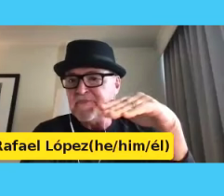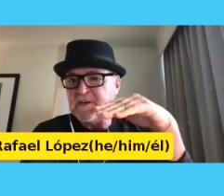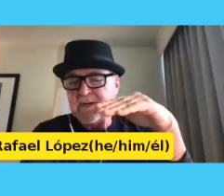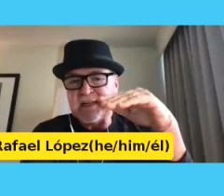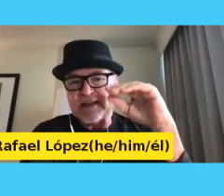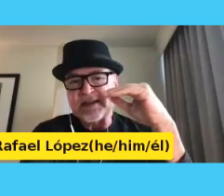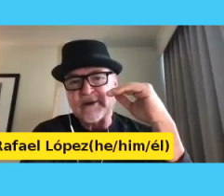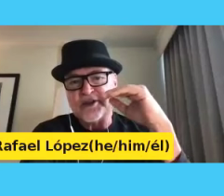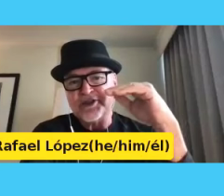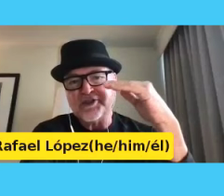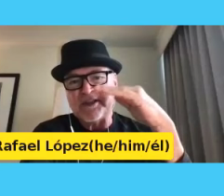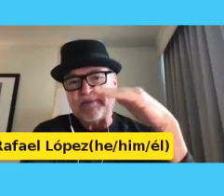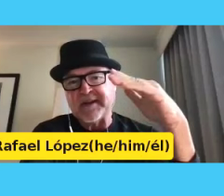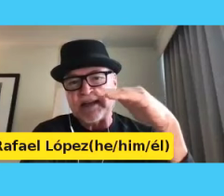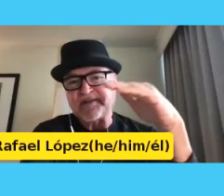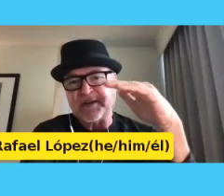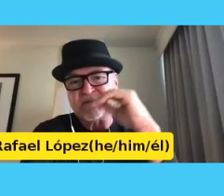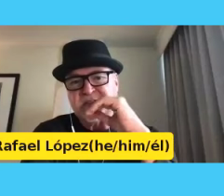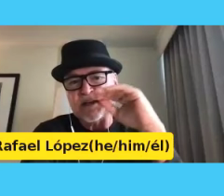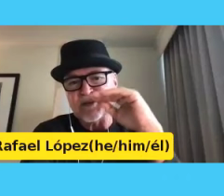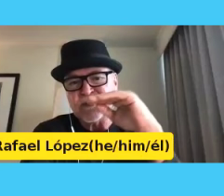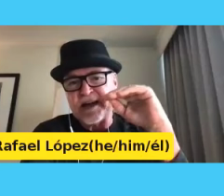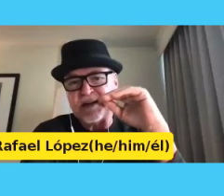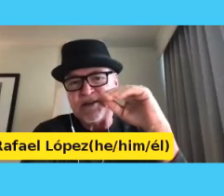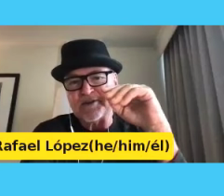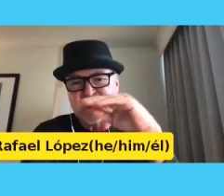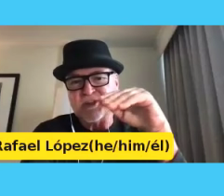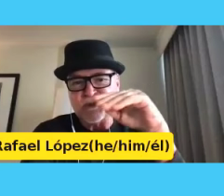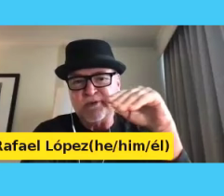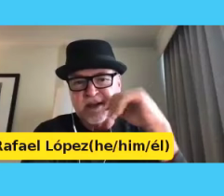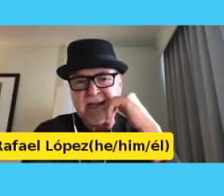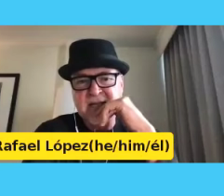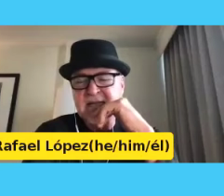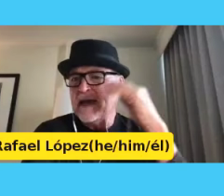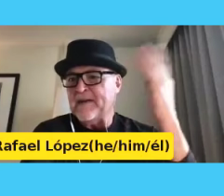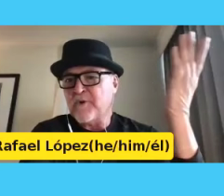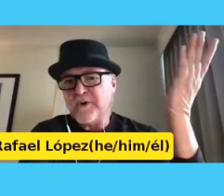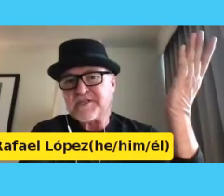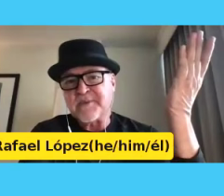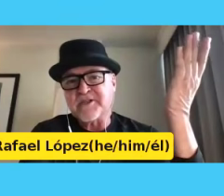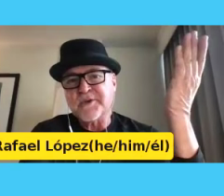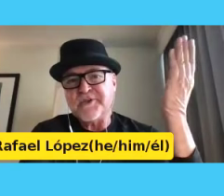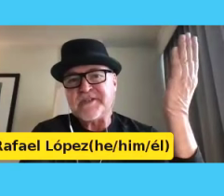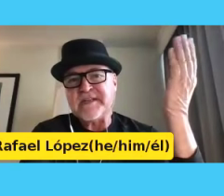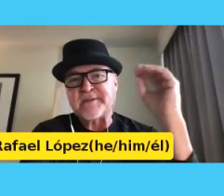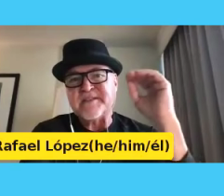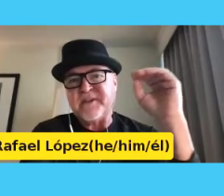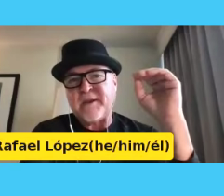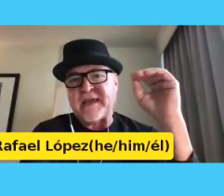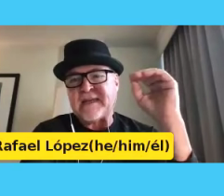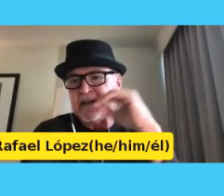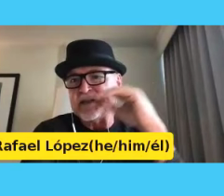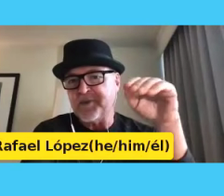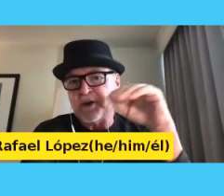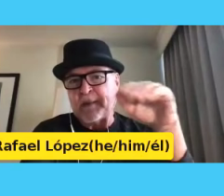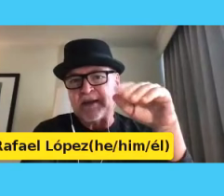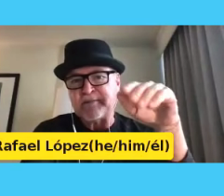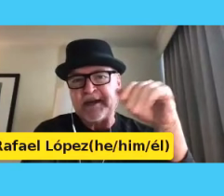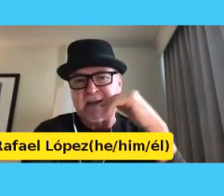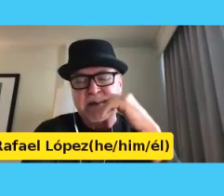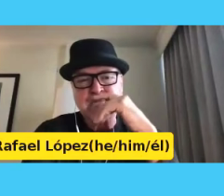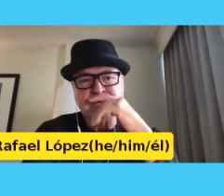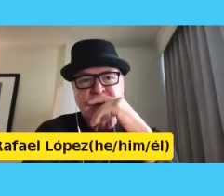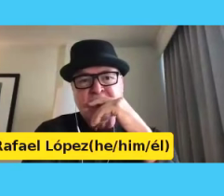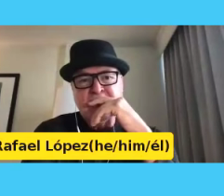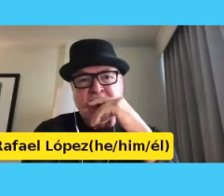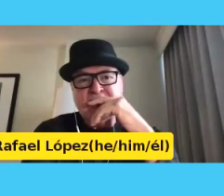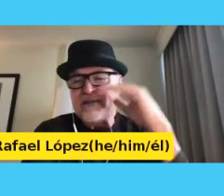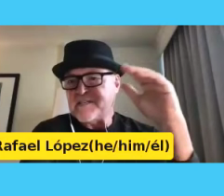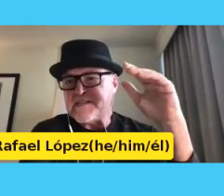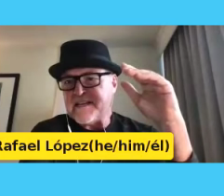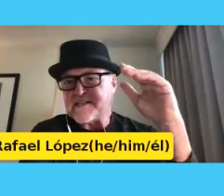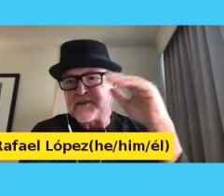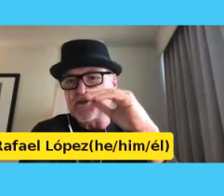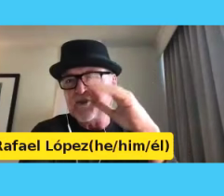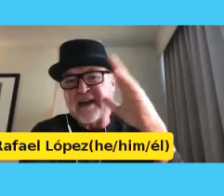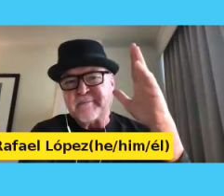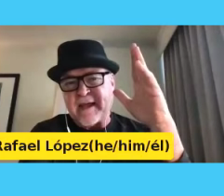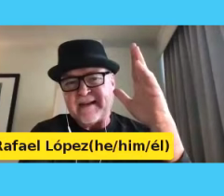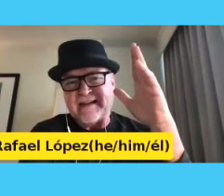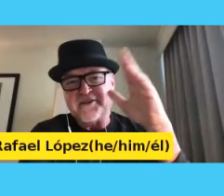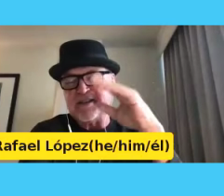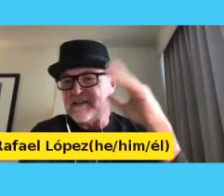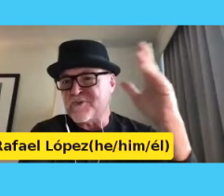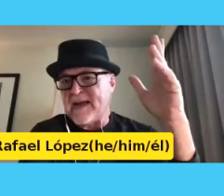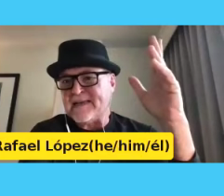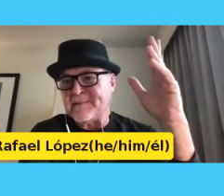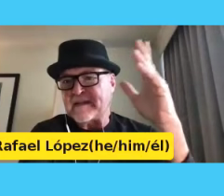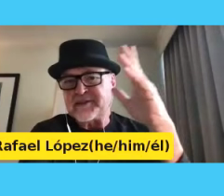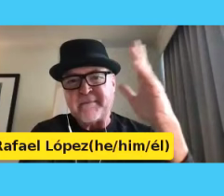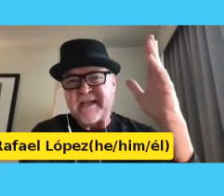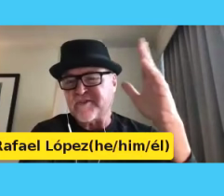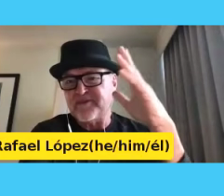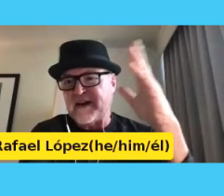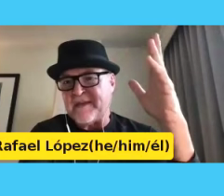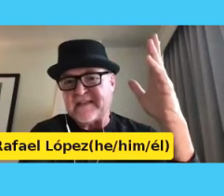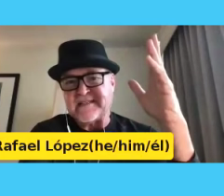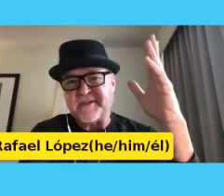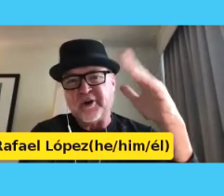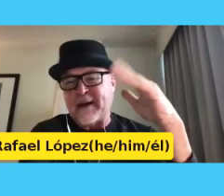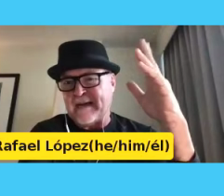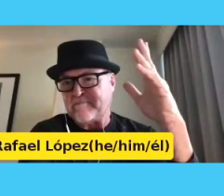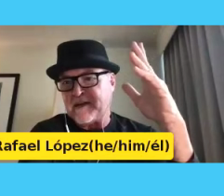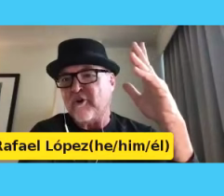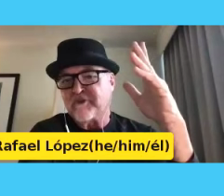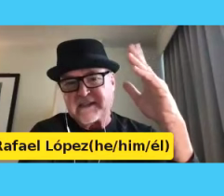I start working with only doing the edges of the figures or the shapes. Because, this is going to be the most meticulous work. This is where I invite people too that are either, young artists or some professional -- professional artists or who